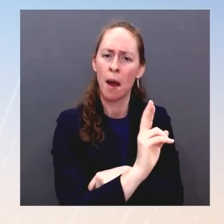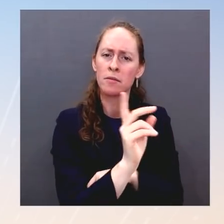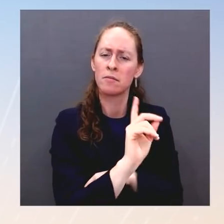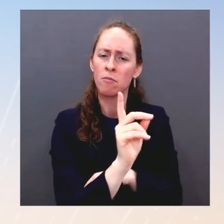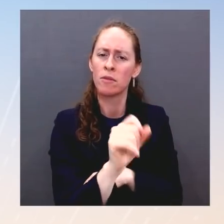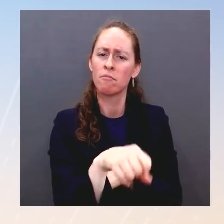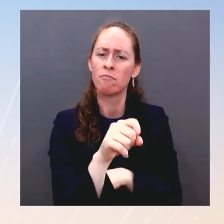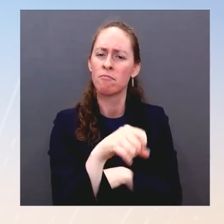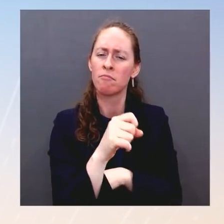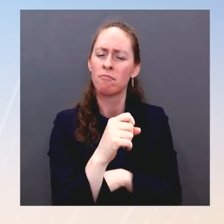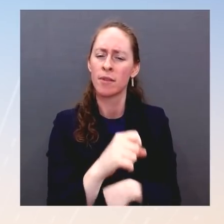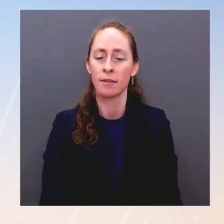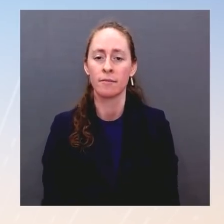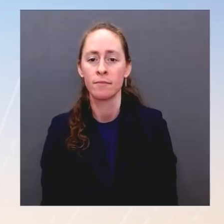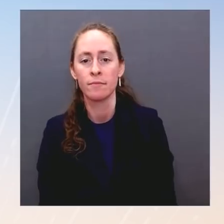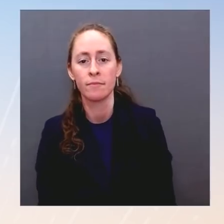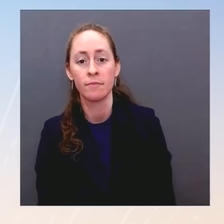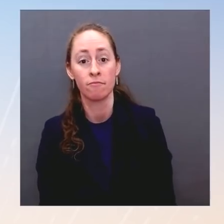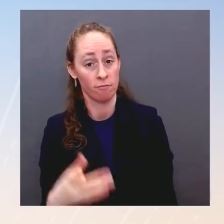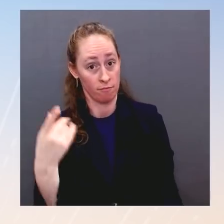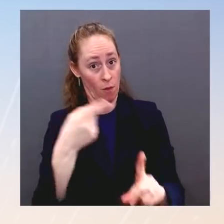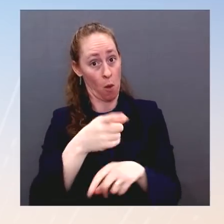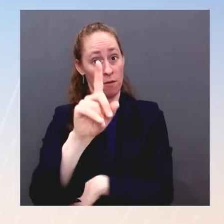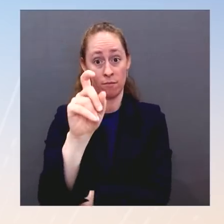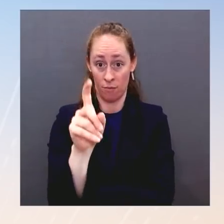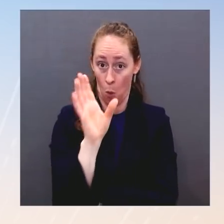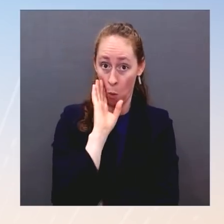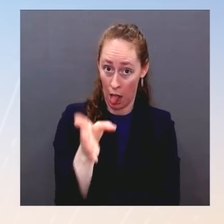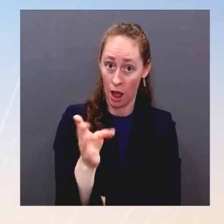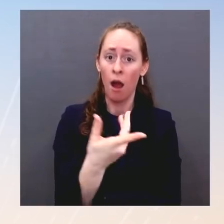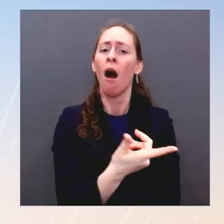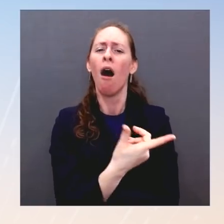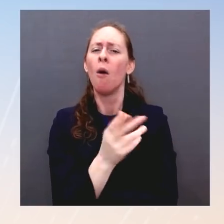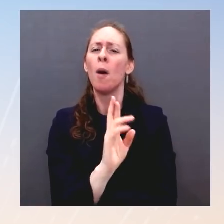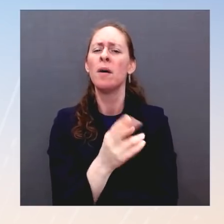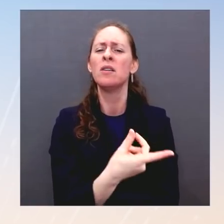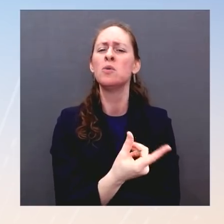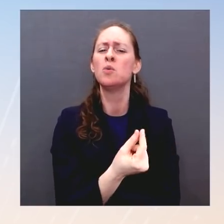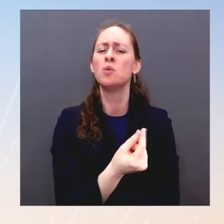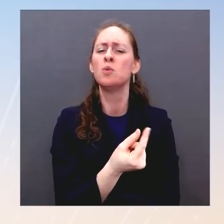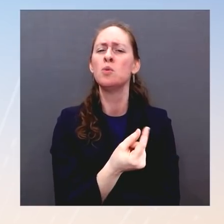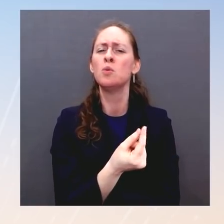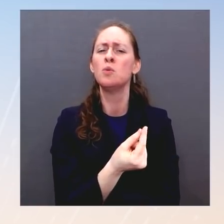in terms of considering an eminently qualified judge that the President has nominated,